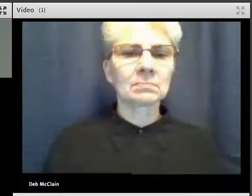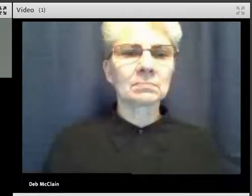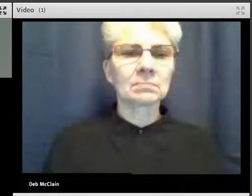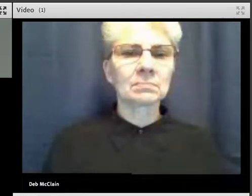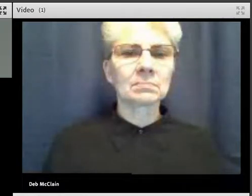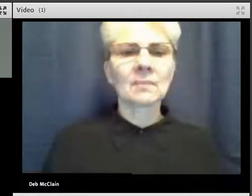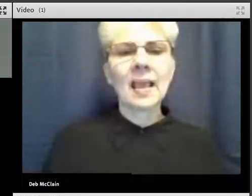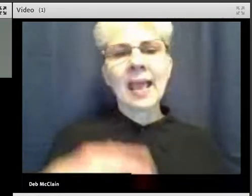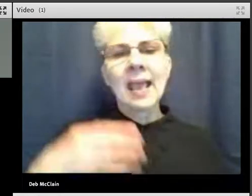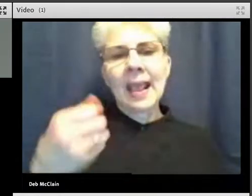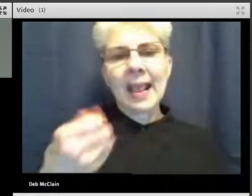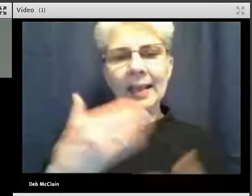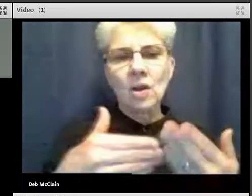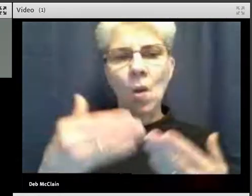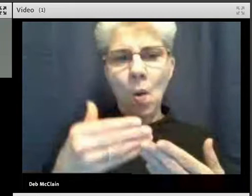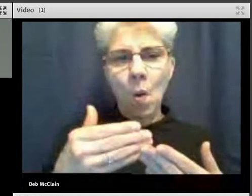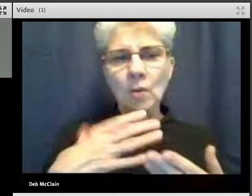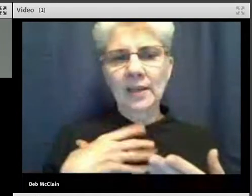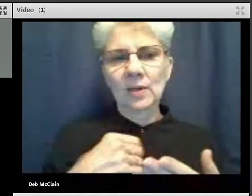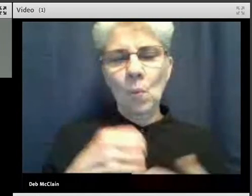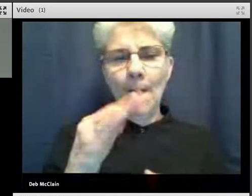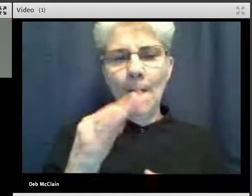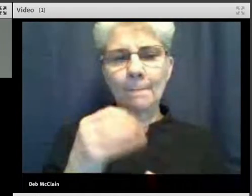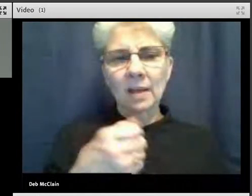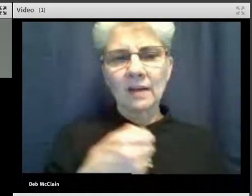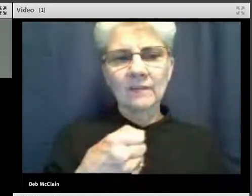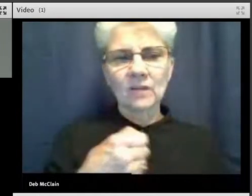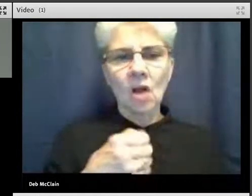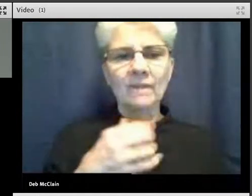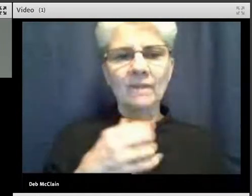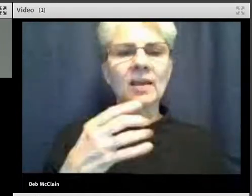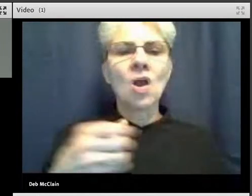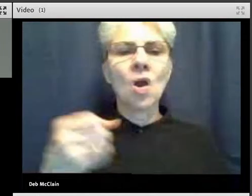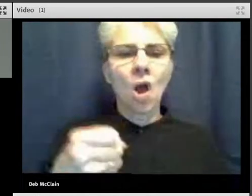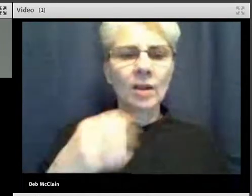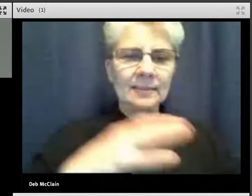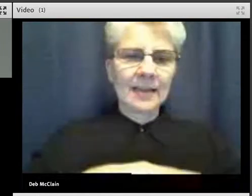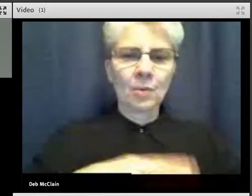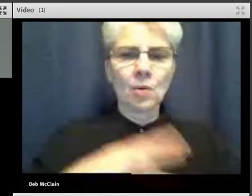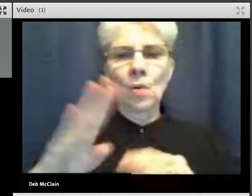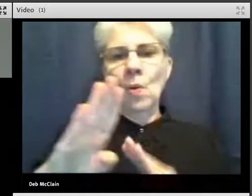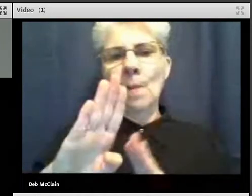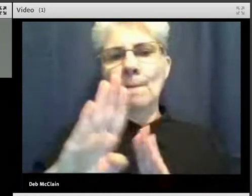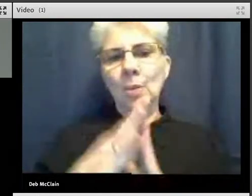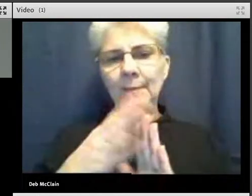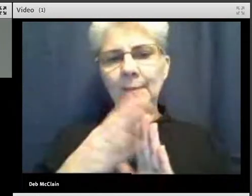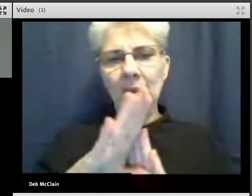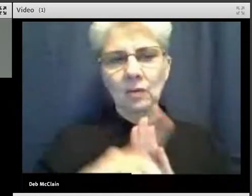Hand holding white mug of coffee with a book in the background. Hand holding a mug, coffee resting on a table.